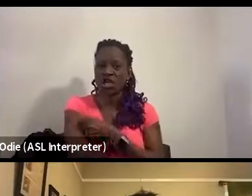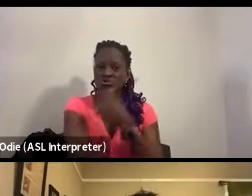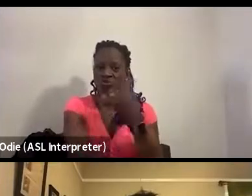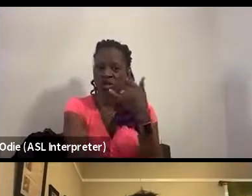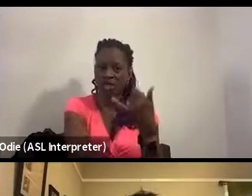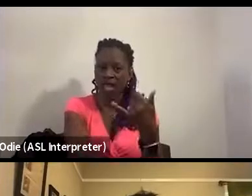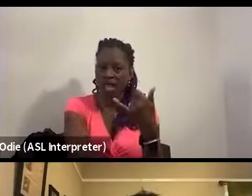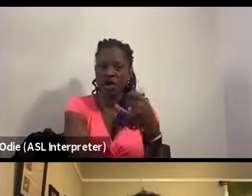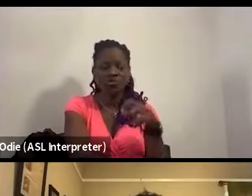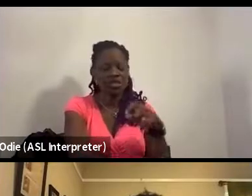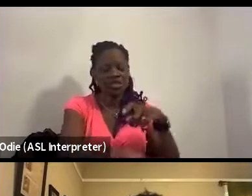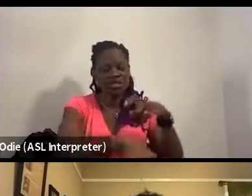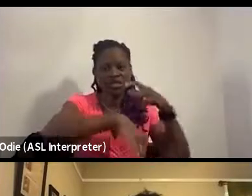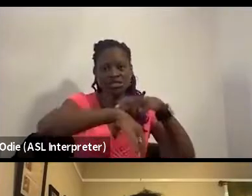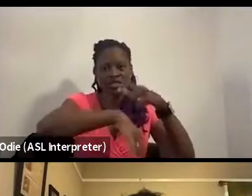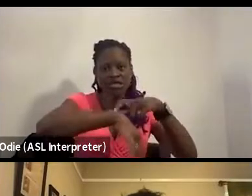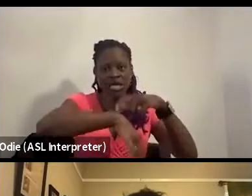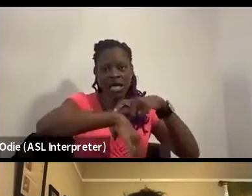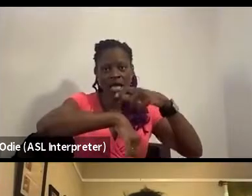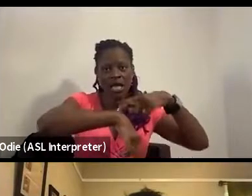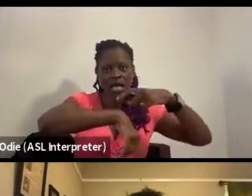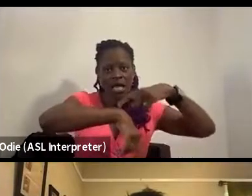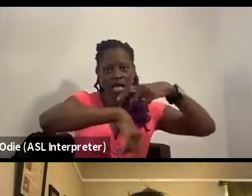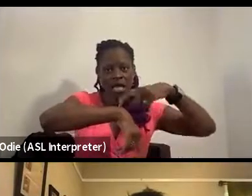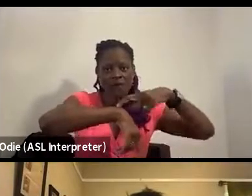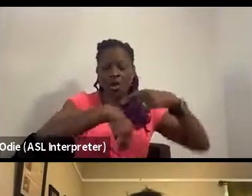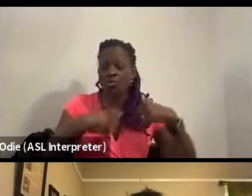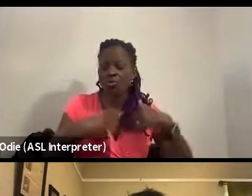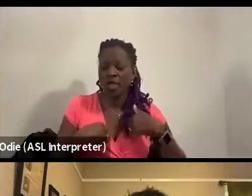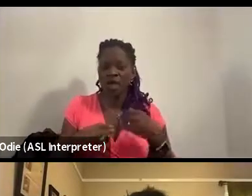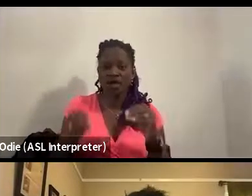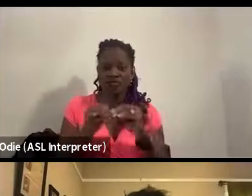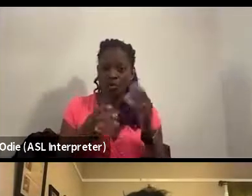Thankfully, we have many more options now than we did over the last few weeks.